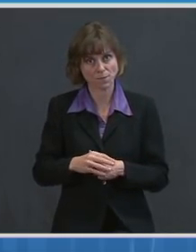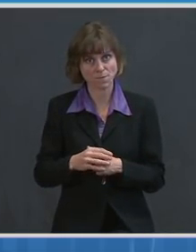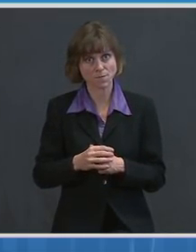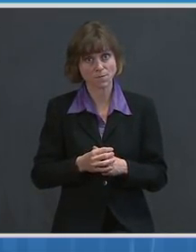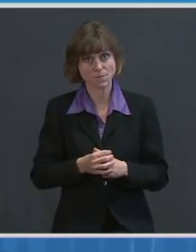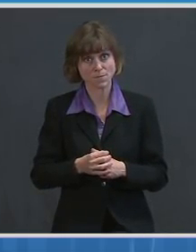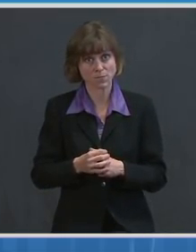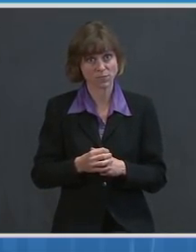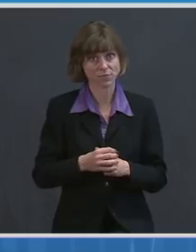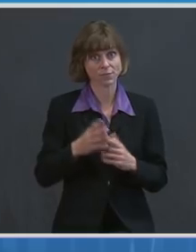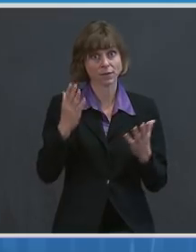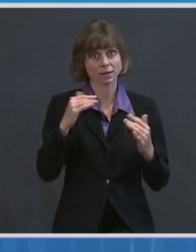Mr. Slavitt: Next question.